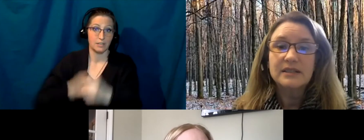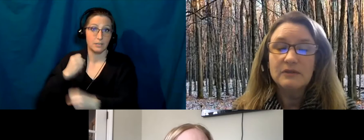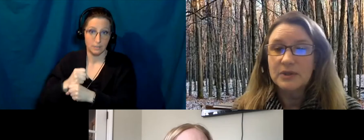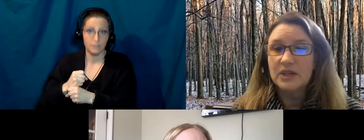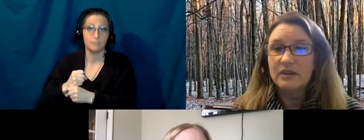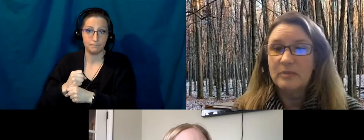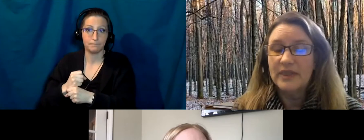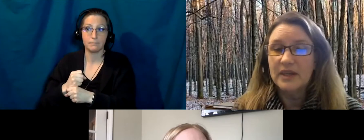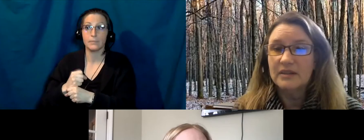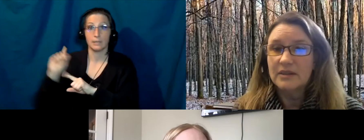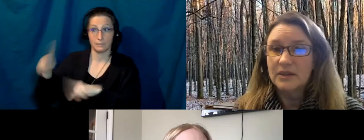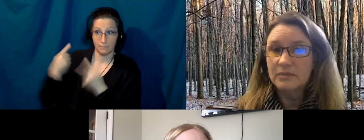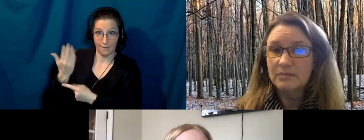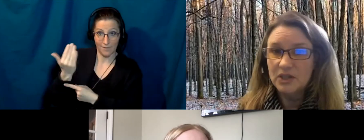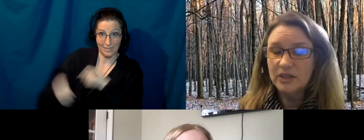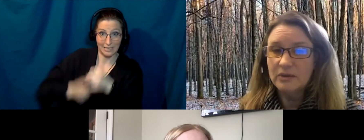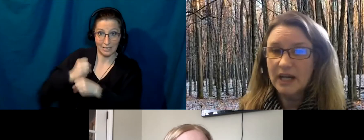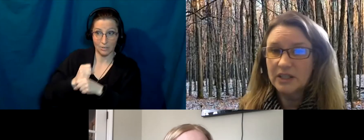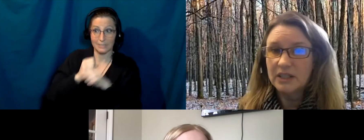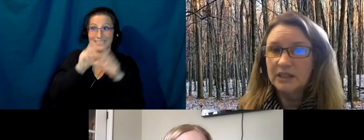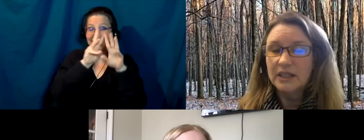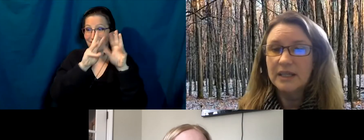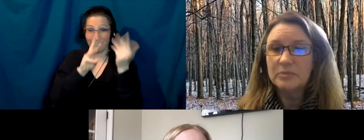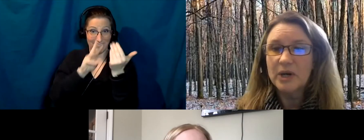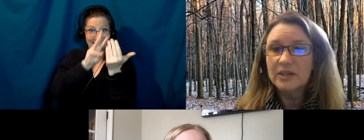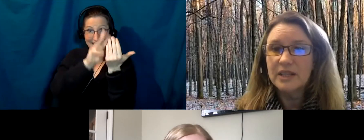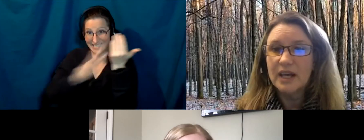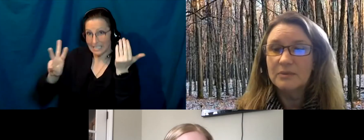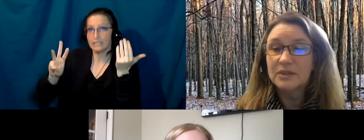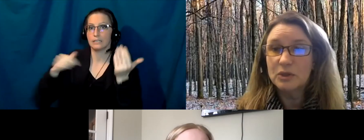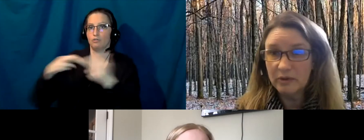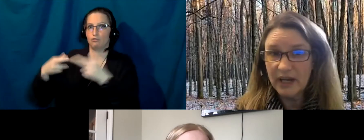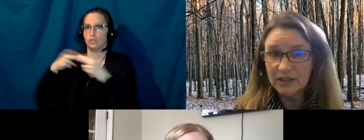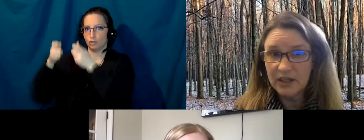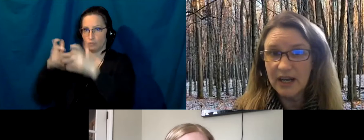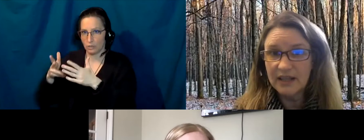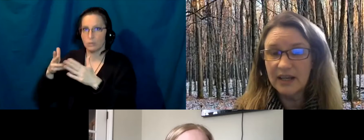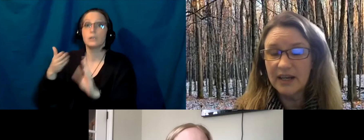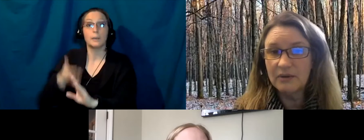six of those years have been the regional director. Prior to that I was a supervisor